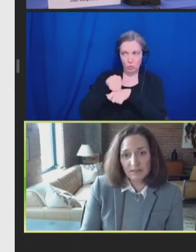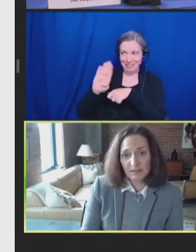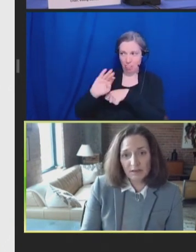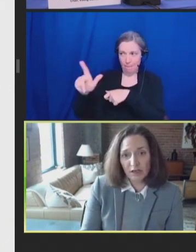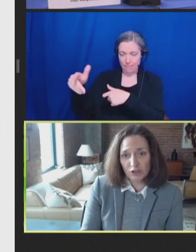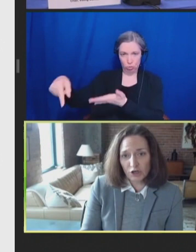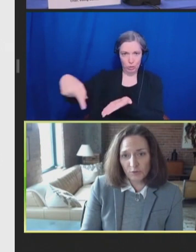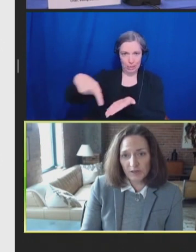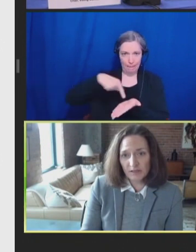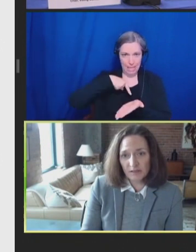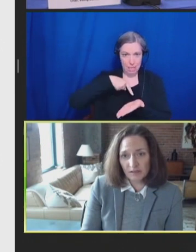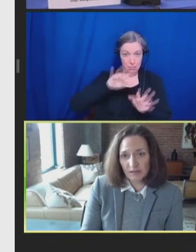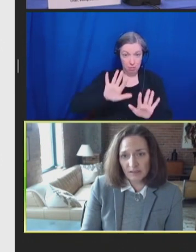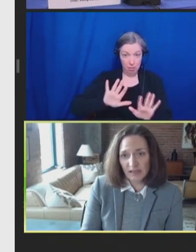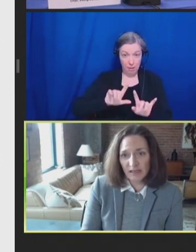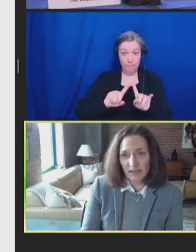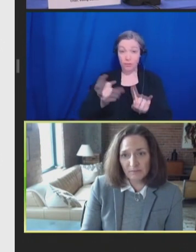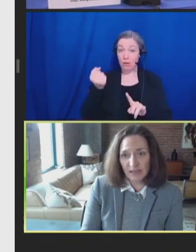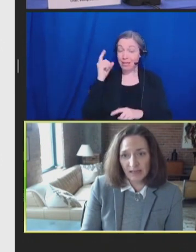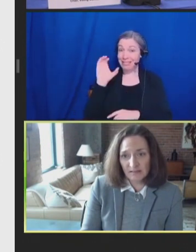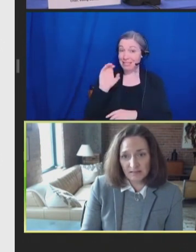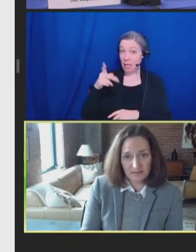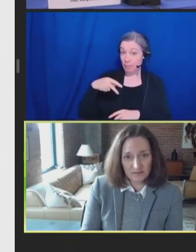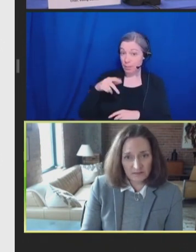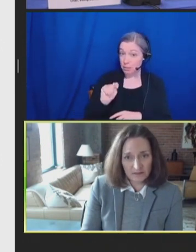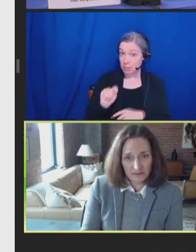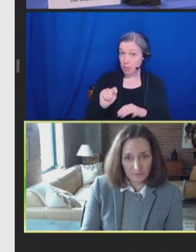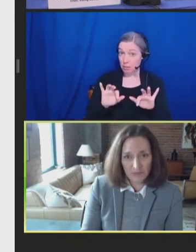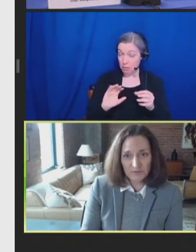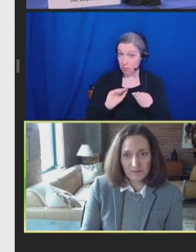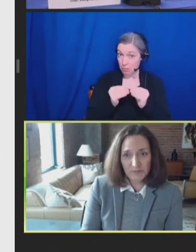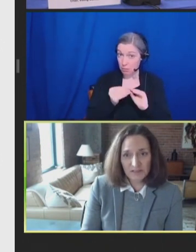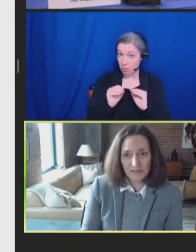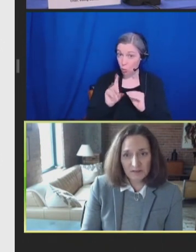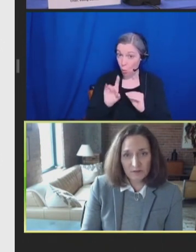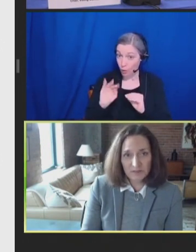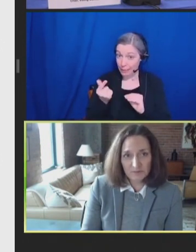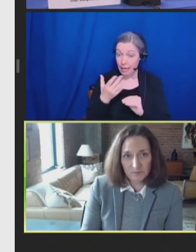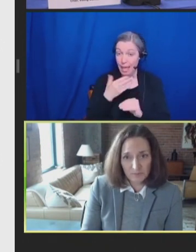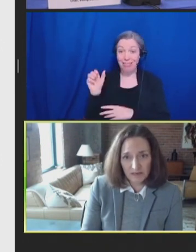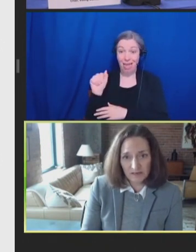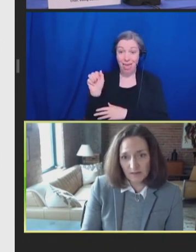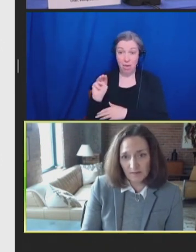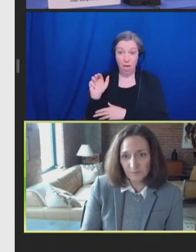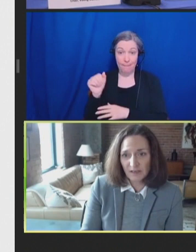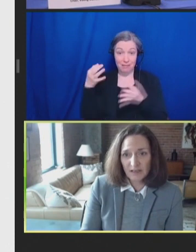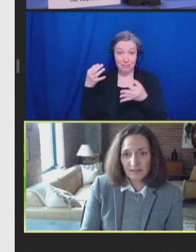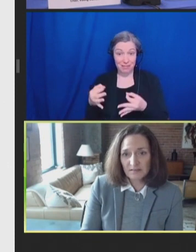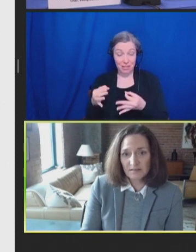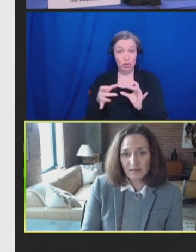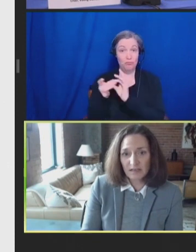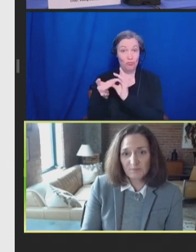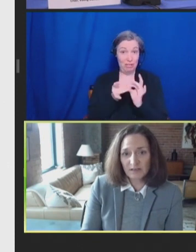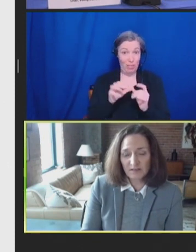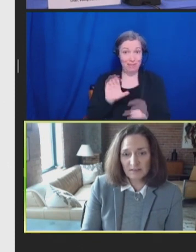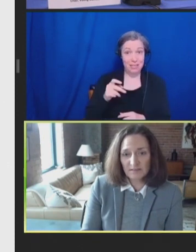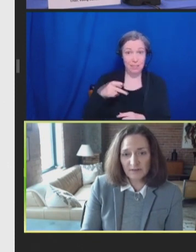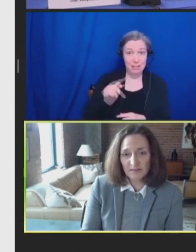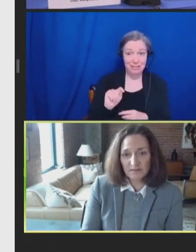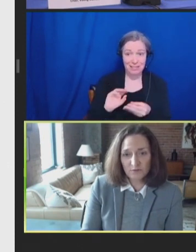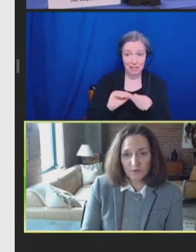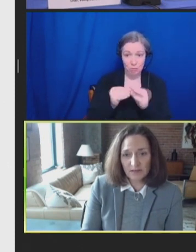The CPT coding and AMA decision around CPT codes has been made. This is -- has been classified as